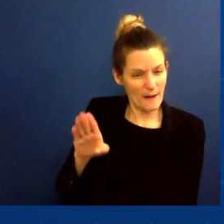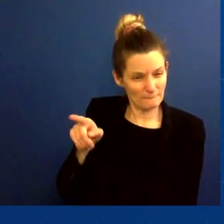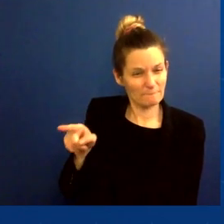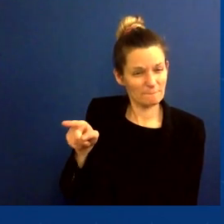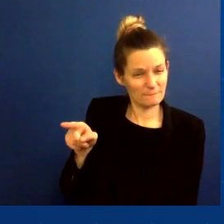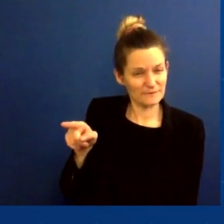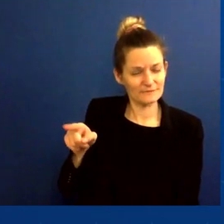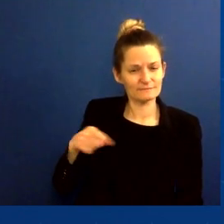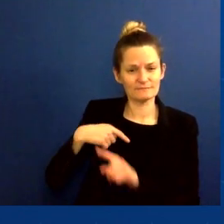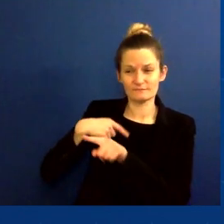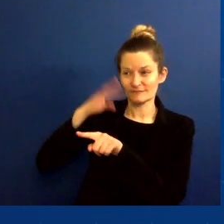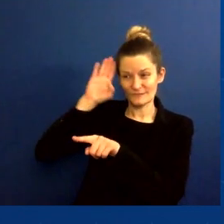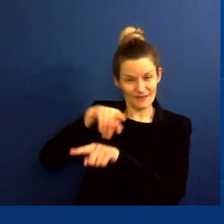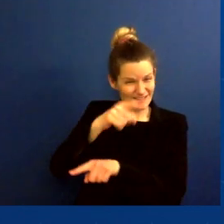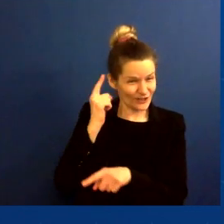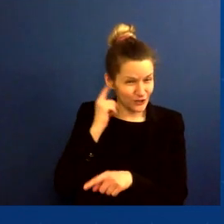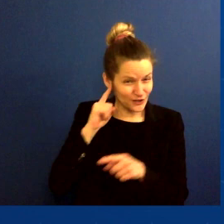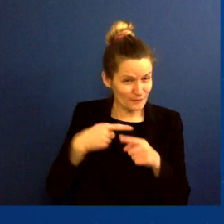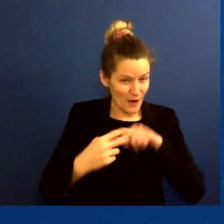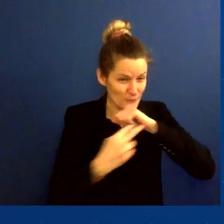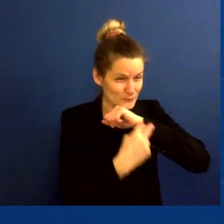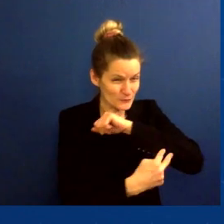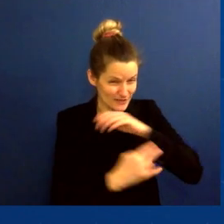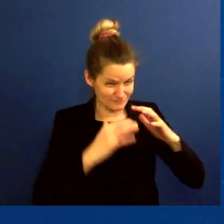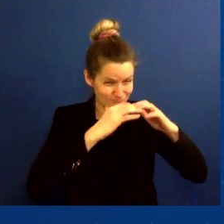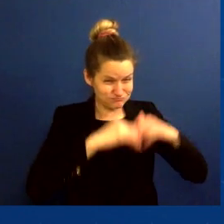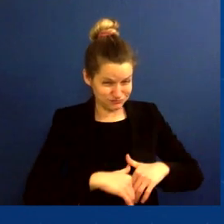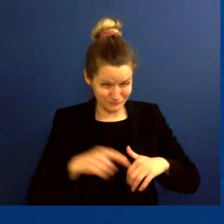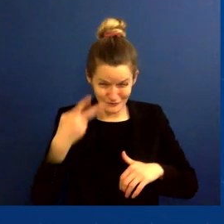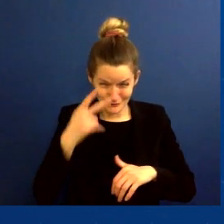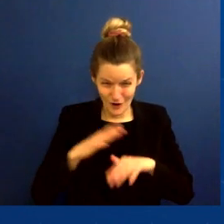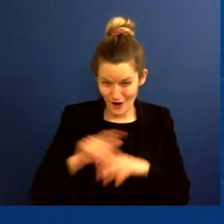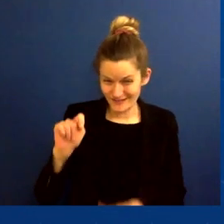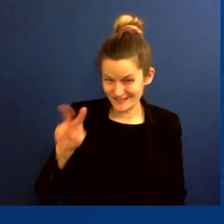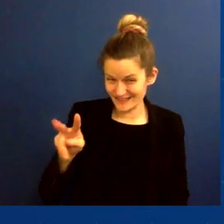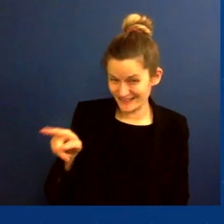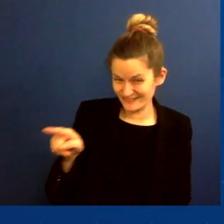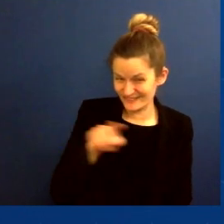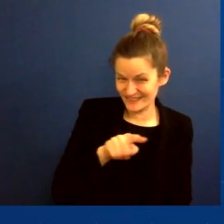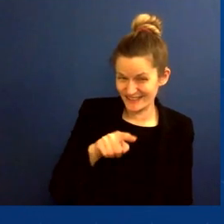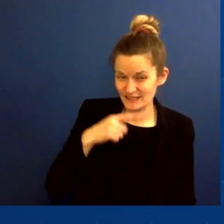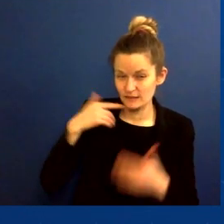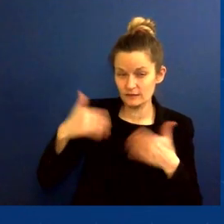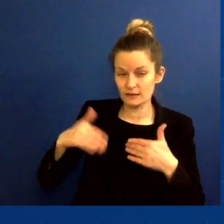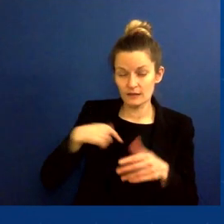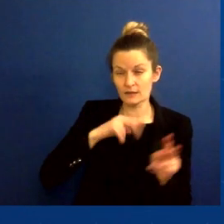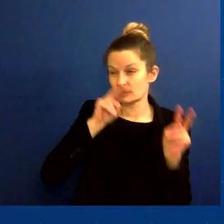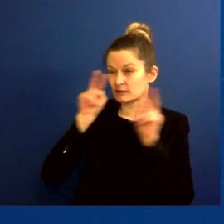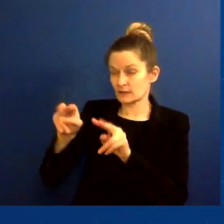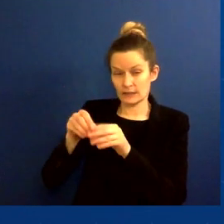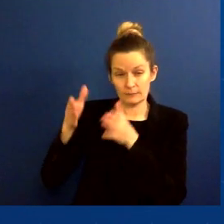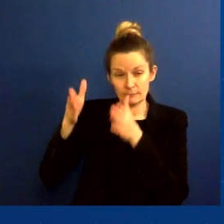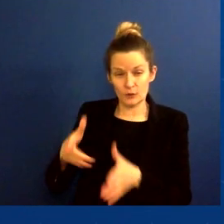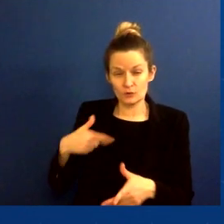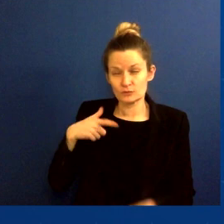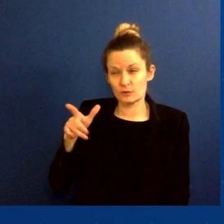It looked as bad in person as it did at the time. The bridge had been rated in poor condition, like,